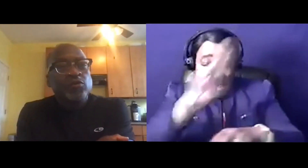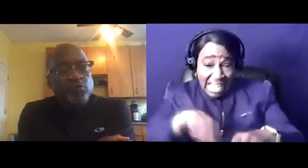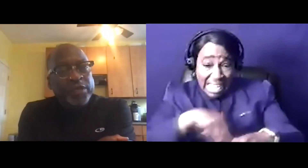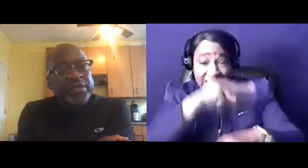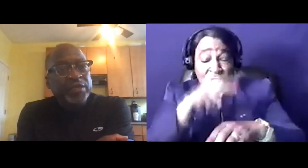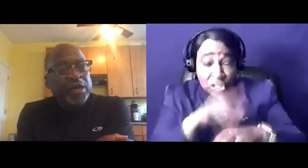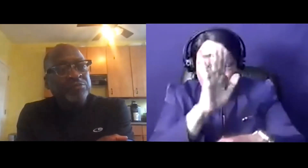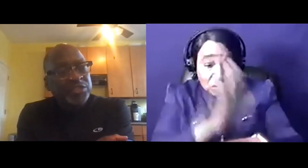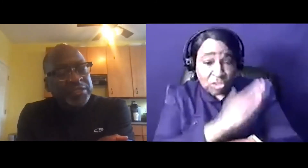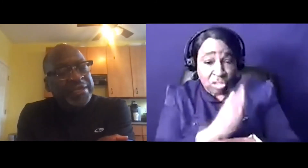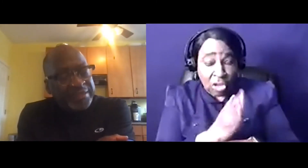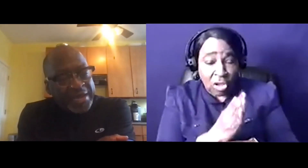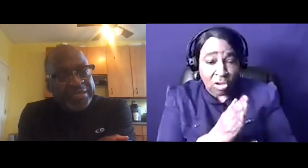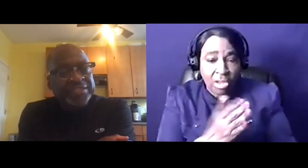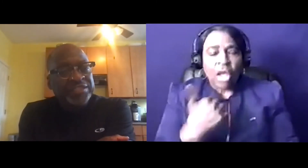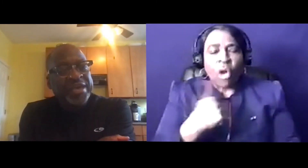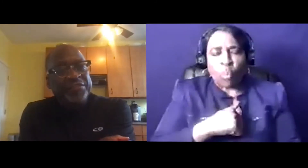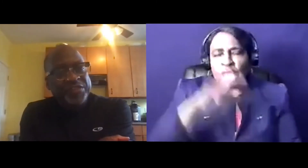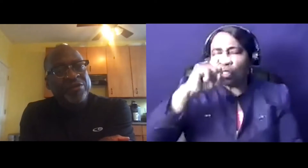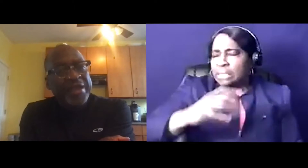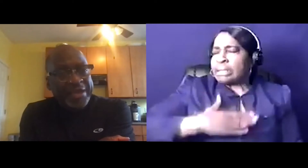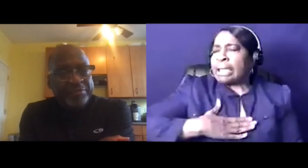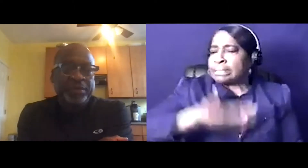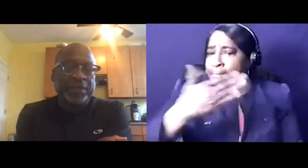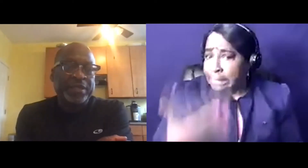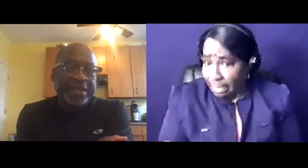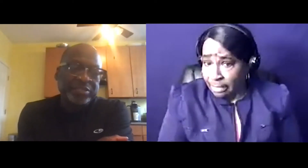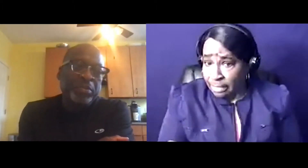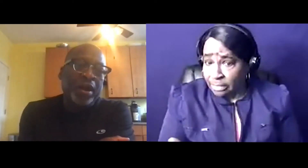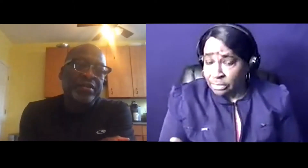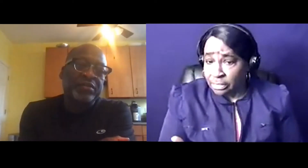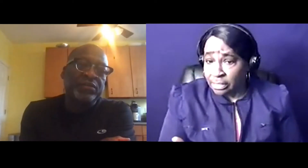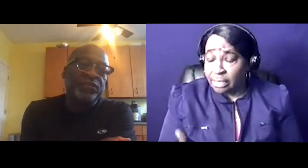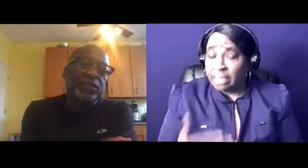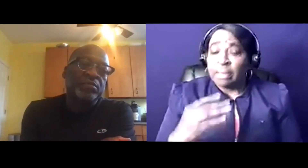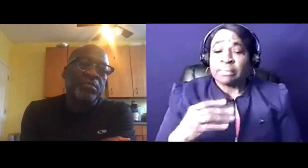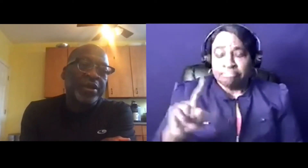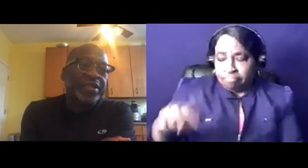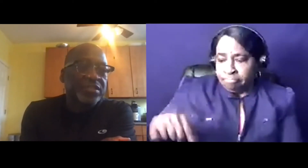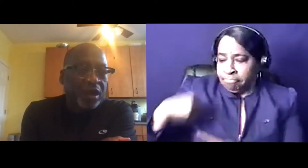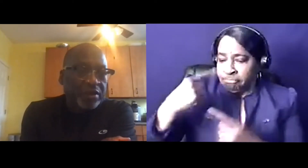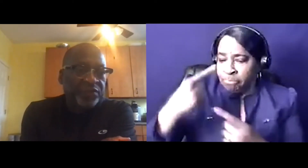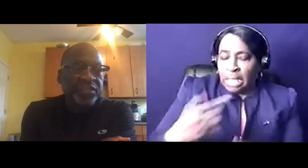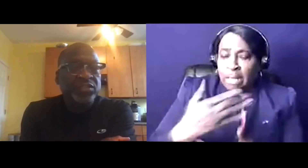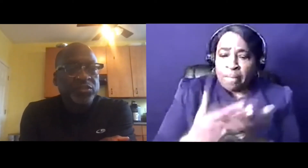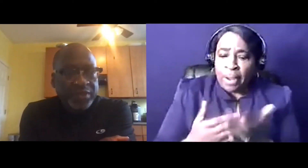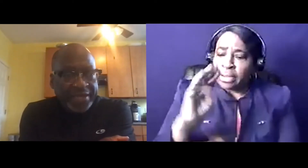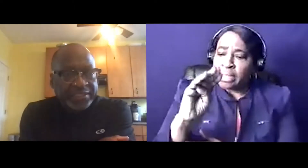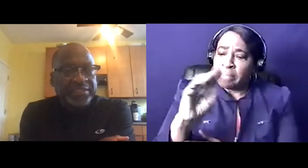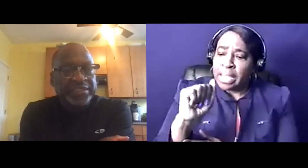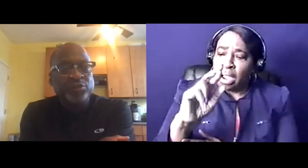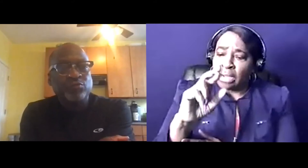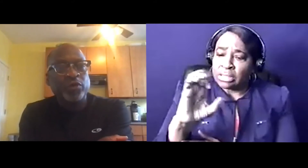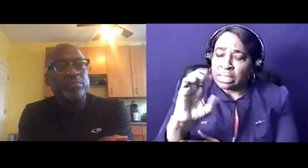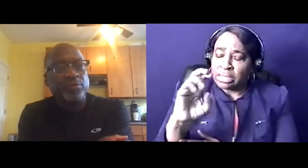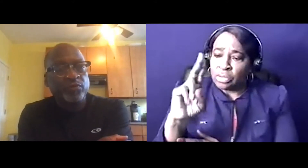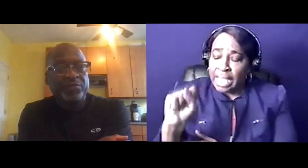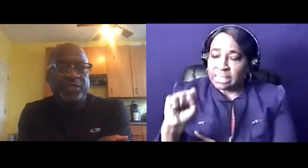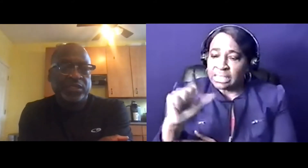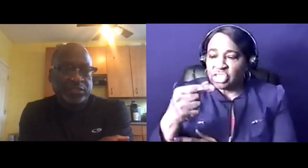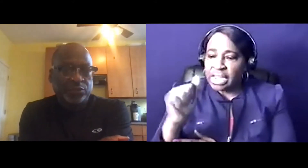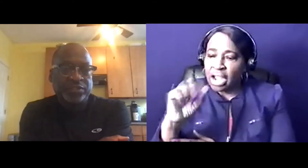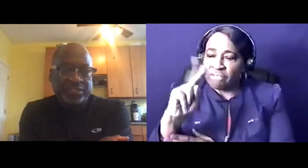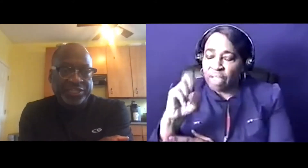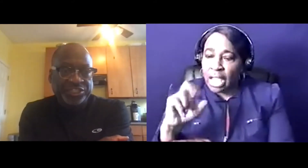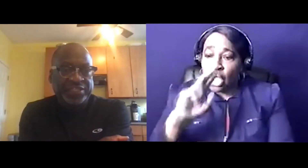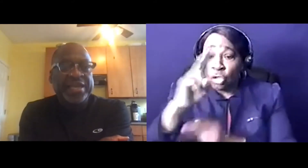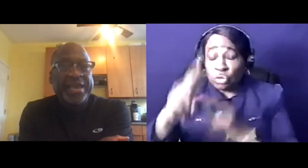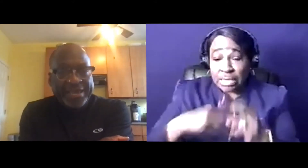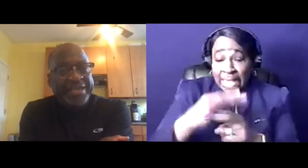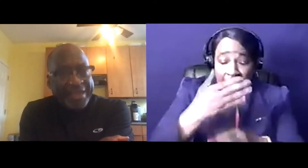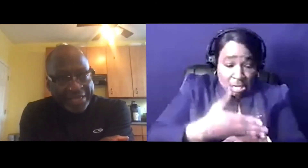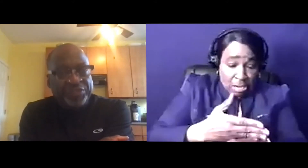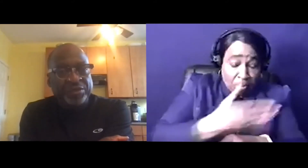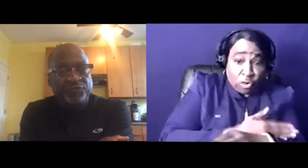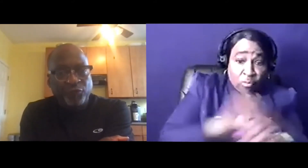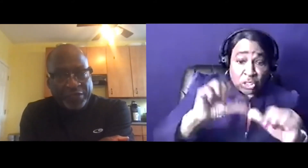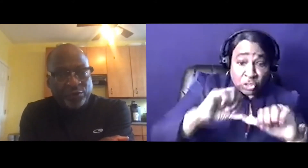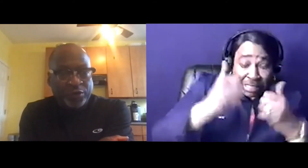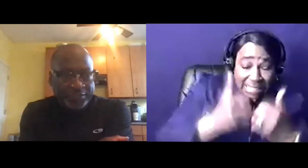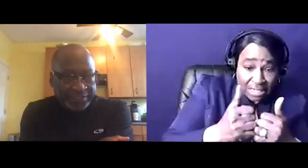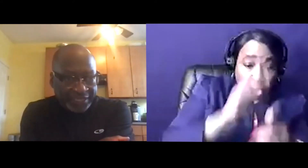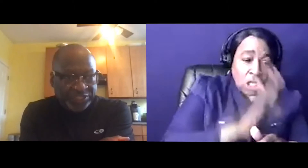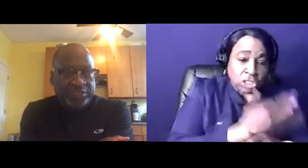we should acknowledge that there had been, as part of Marcus Garvey's United Negro Improvement Association, an anthem for that organization.